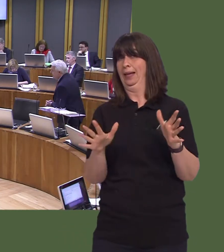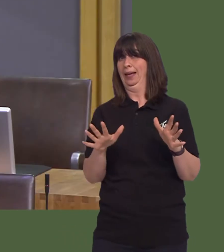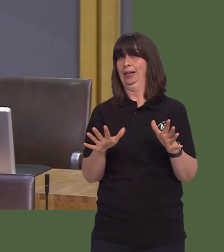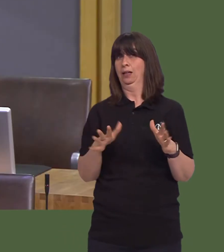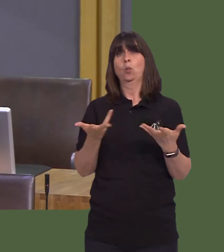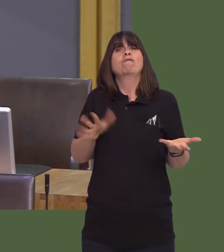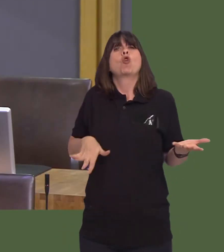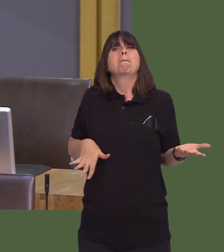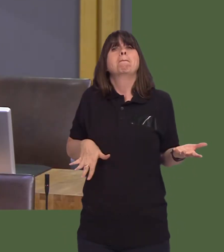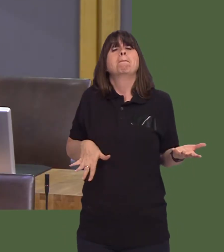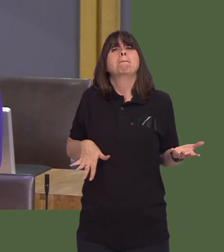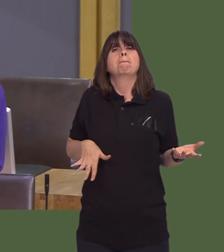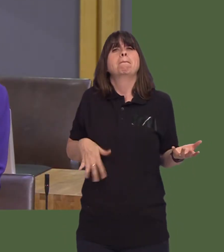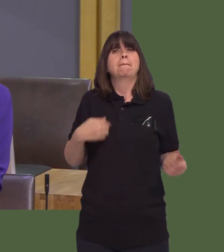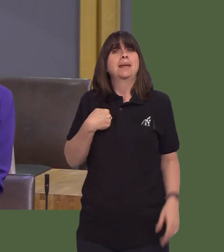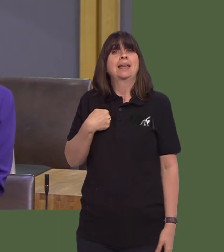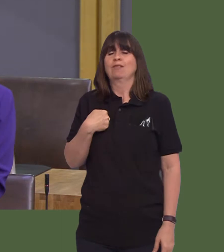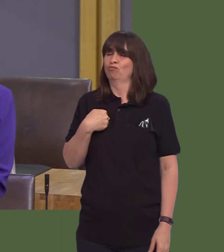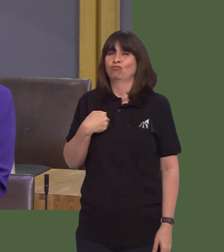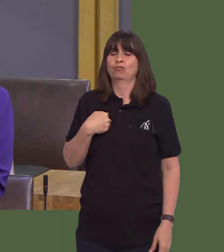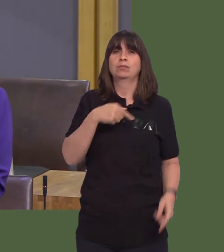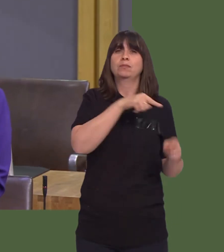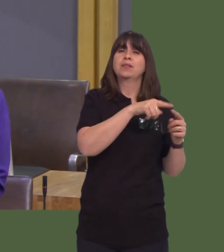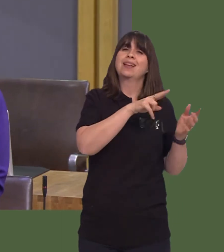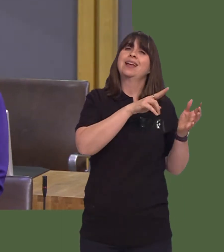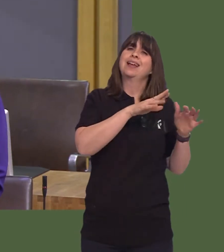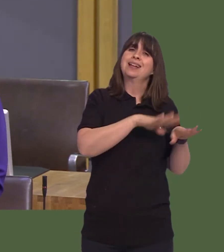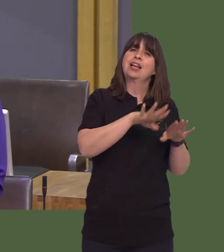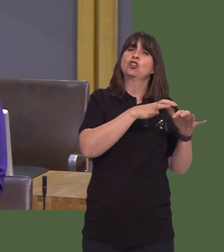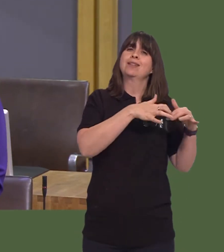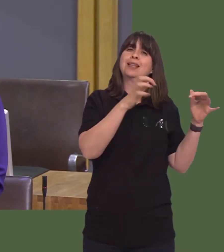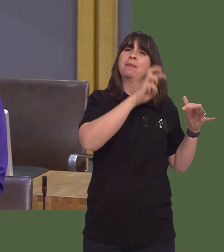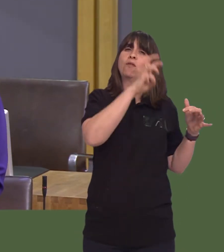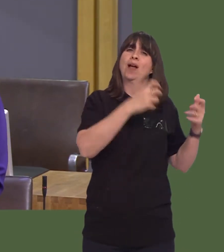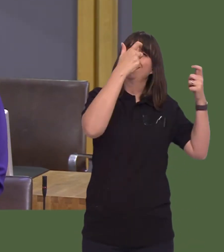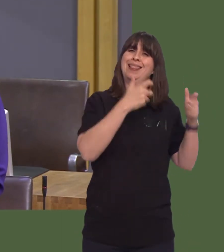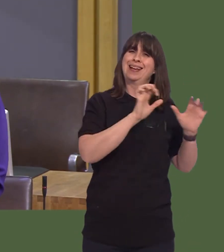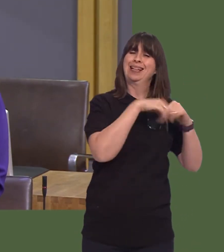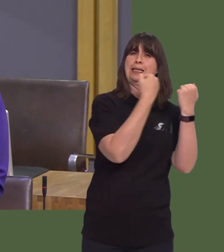They were taken from an analysis by the National Assembly for Wales's legal team that confirms